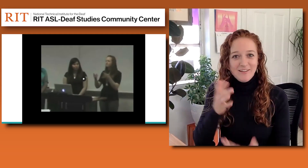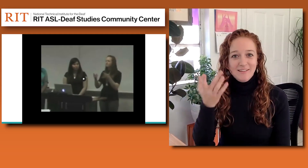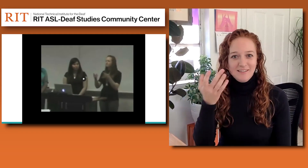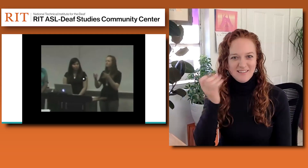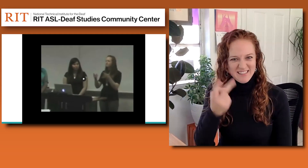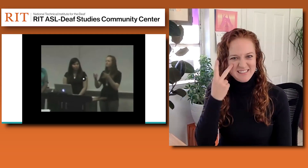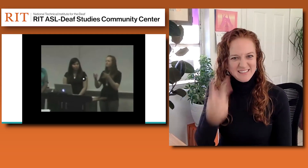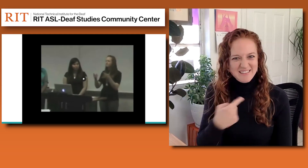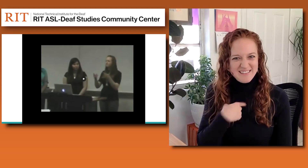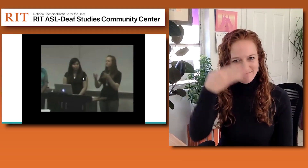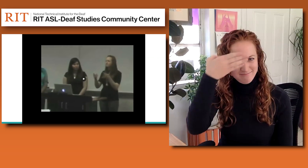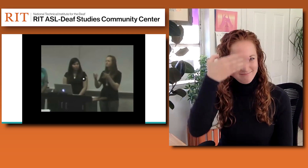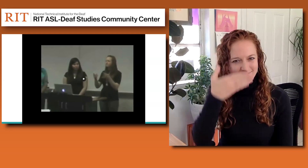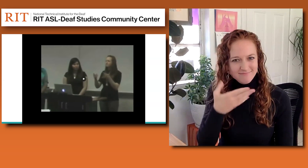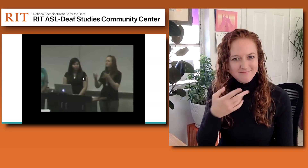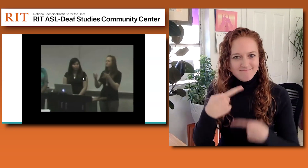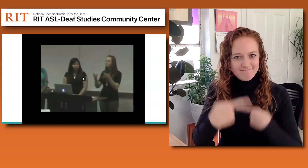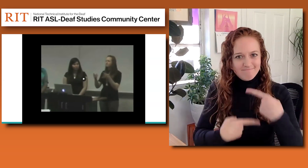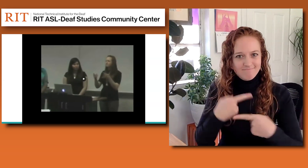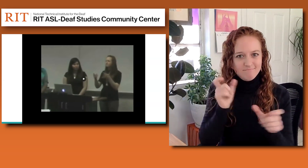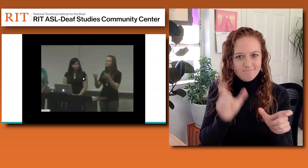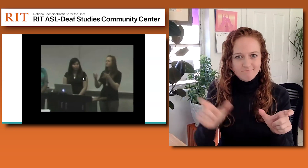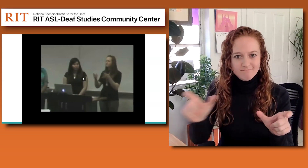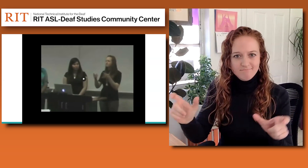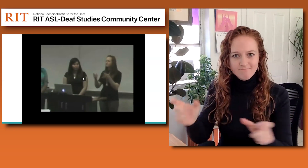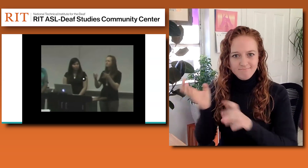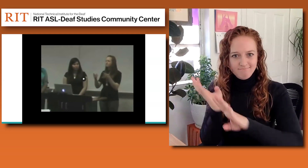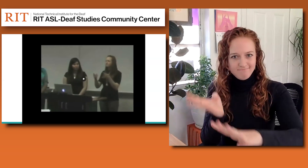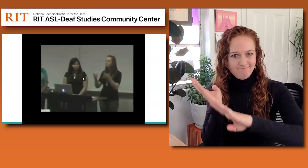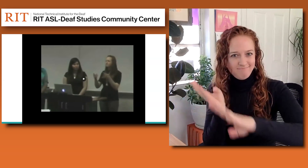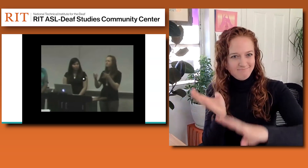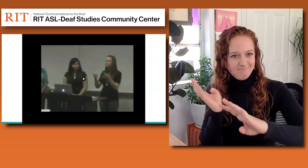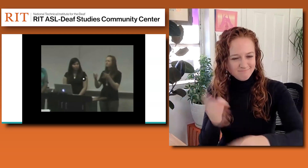So that video... you see I'm totally emotionless.